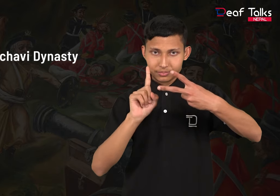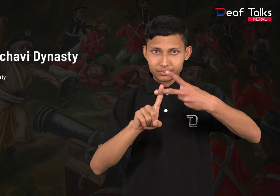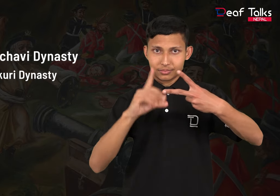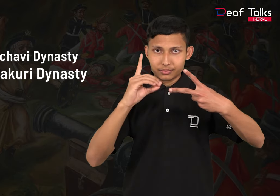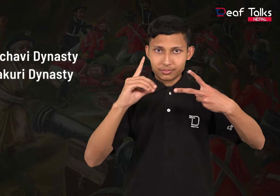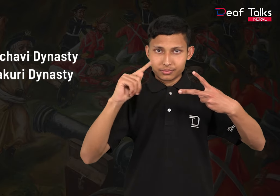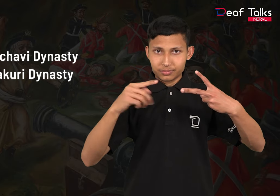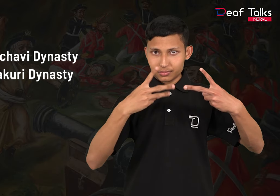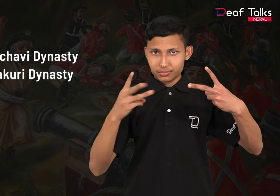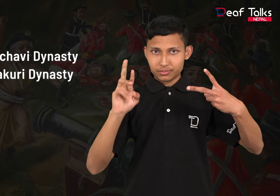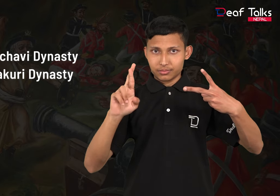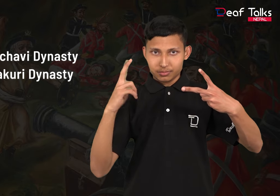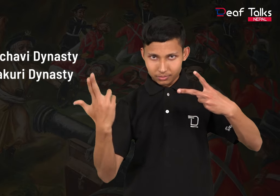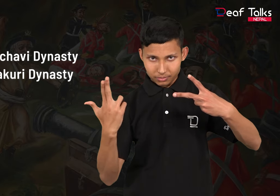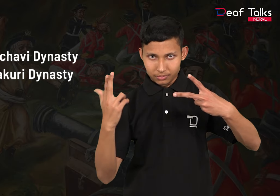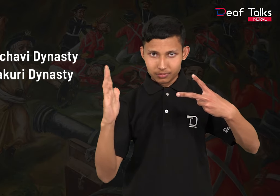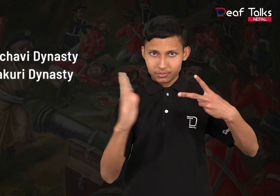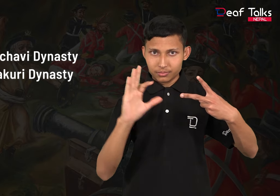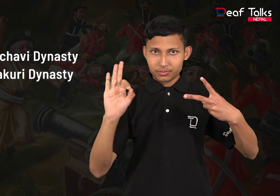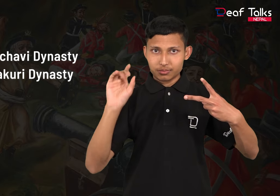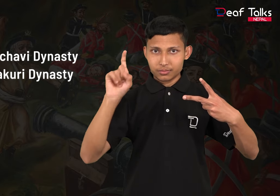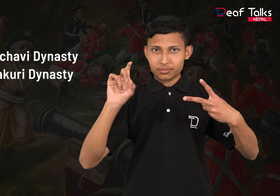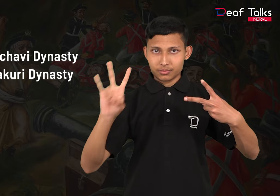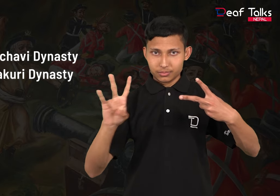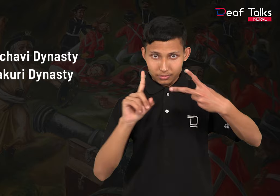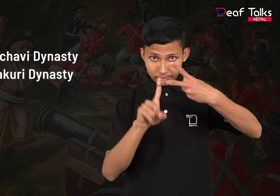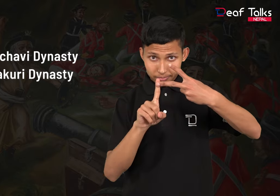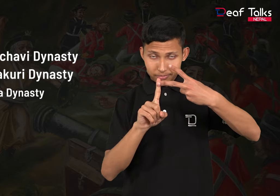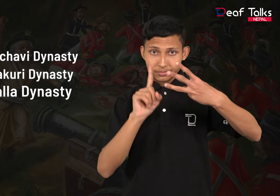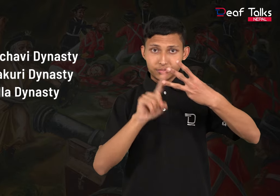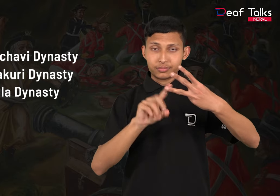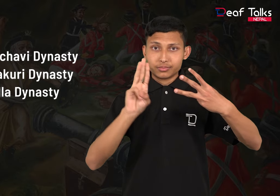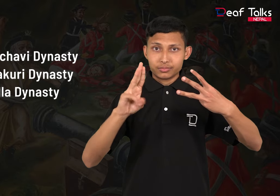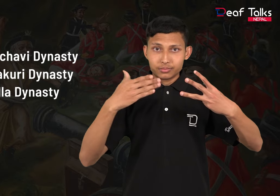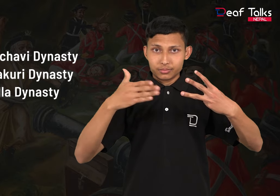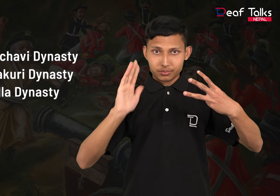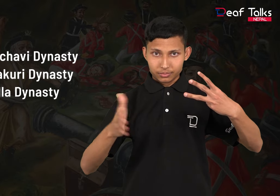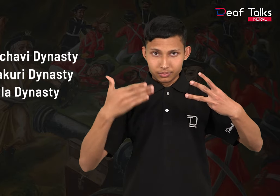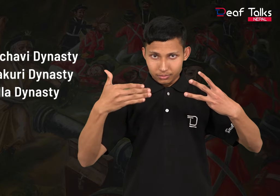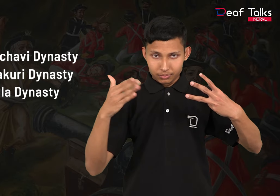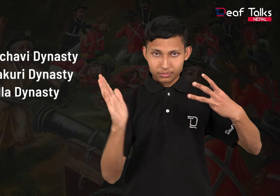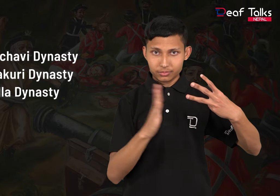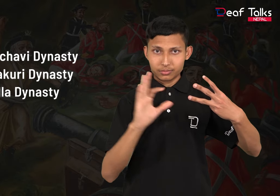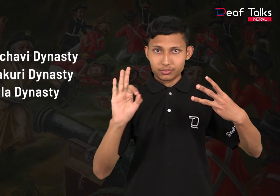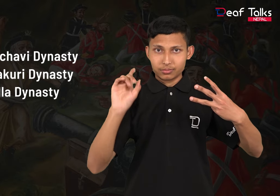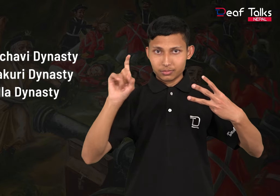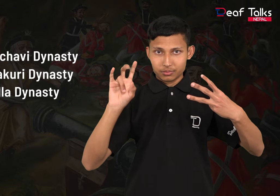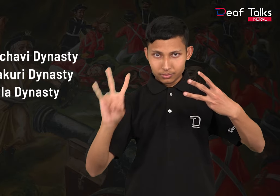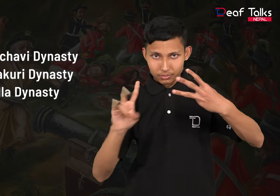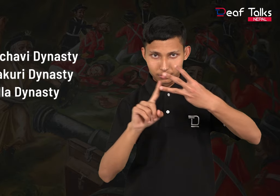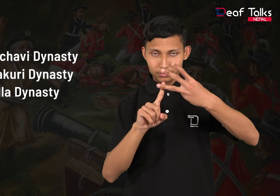2. Thakuri Dynasty 3. Malla Dynasty